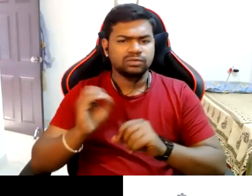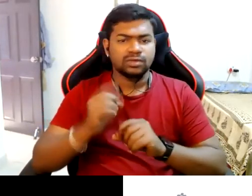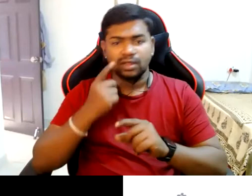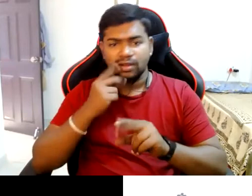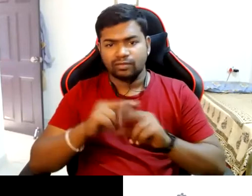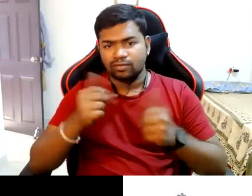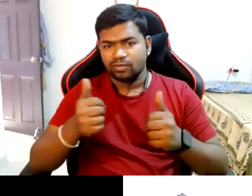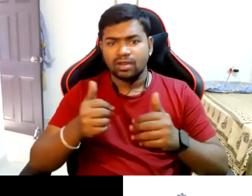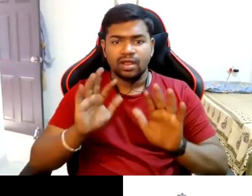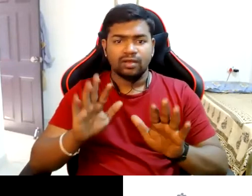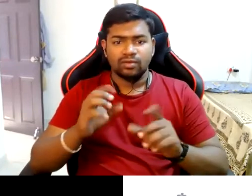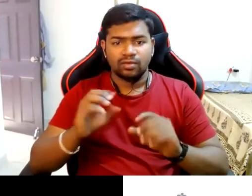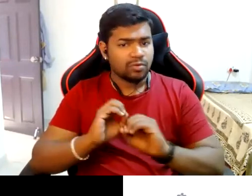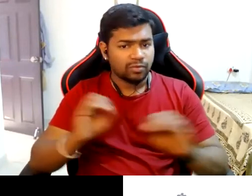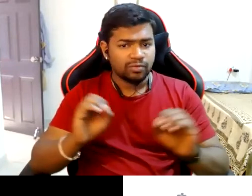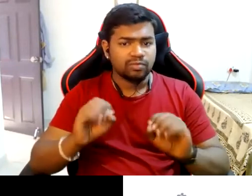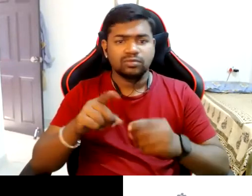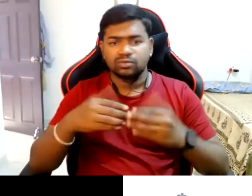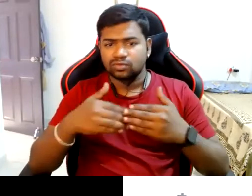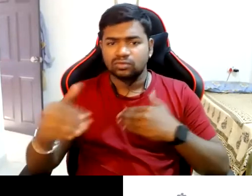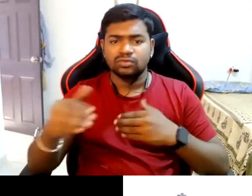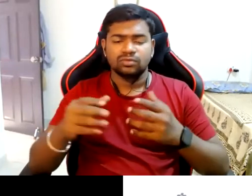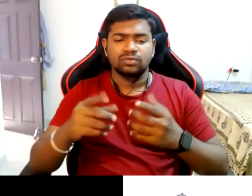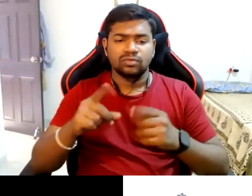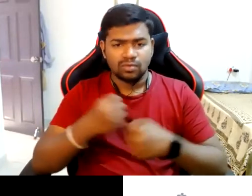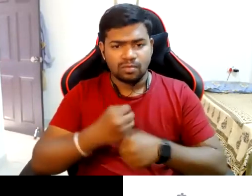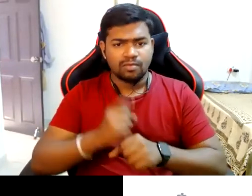Very good if it is not there you go and build one you are always there.